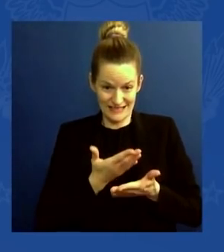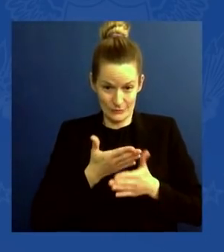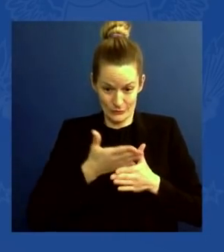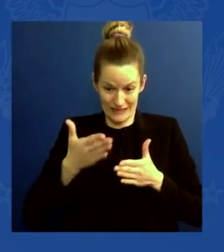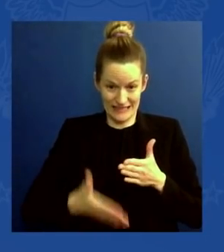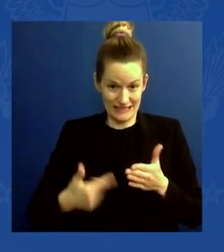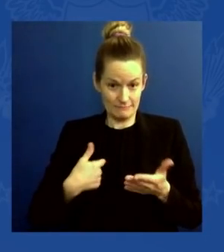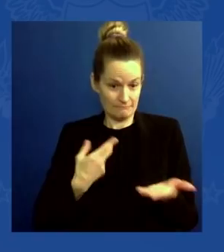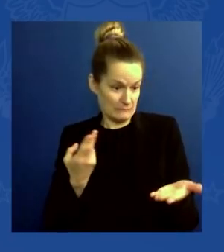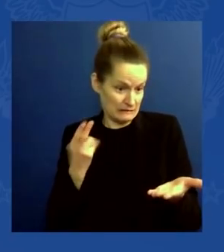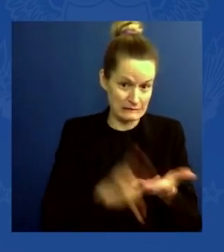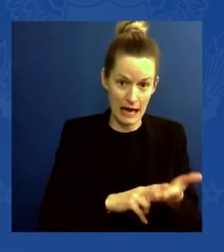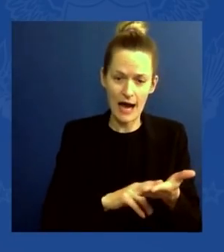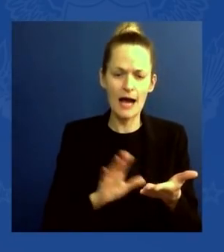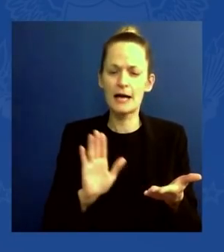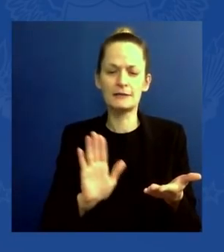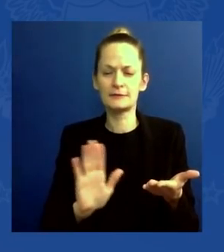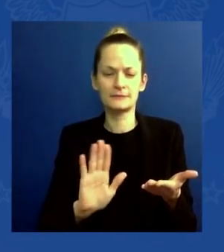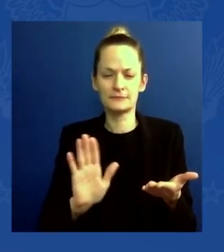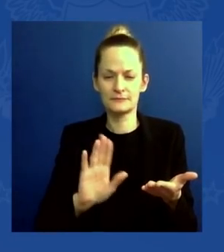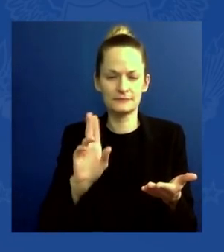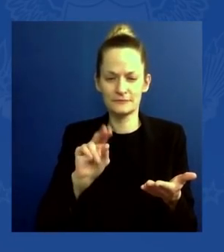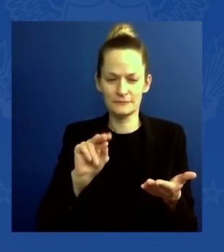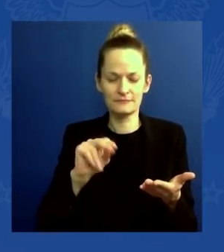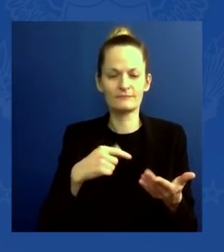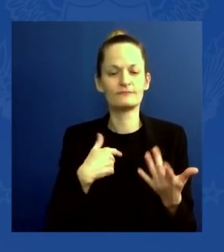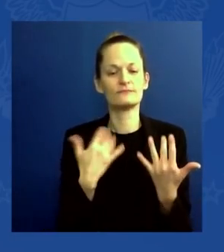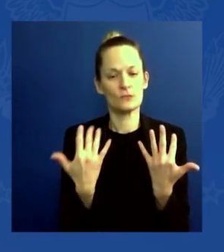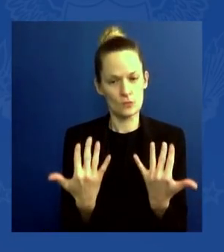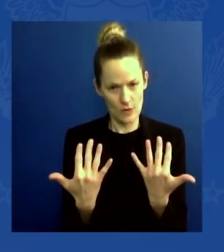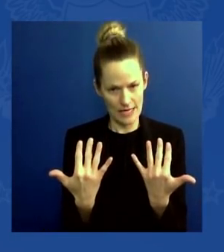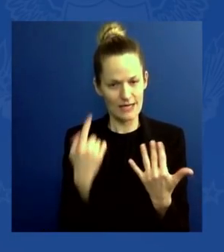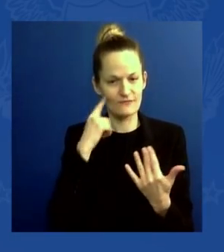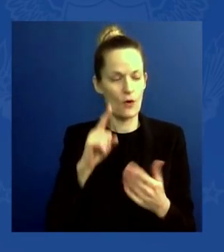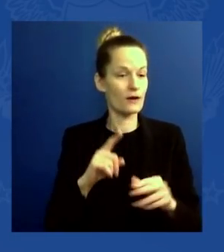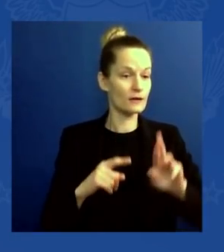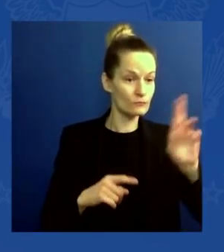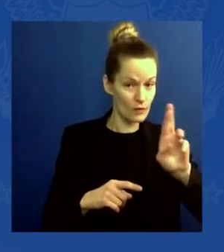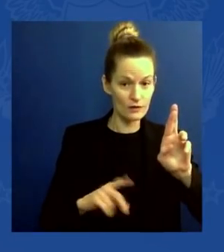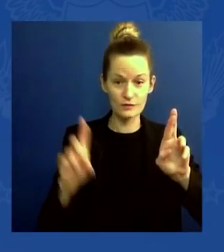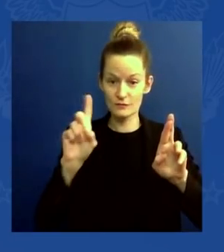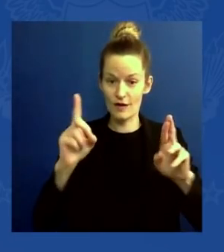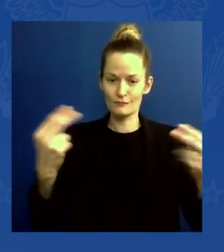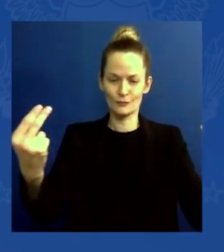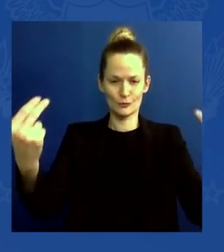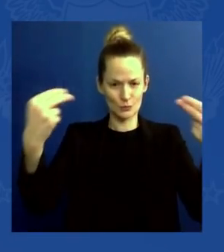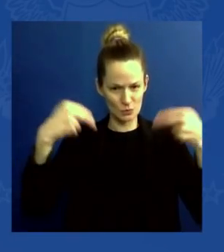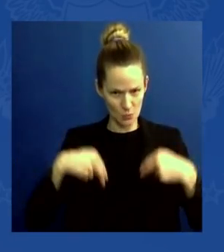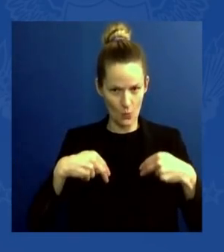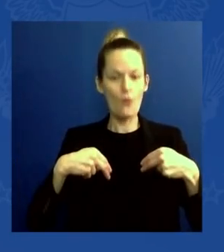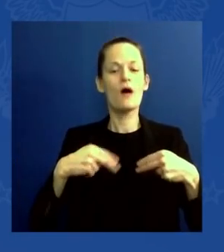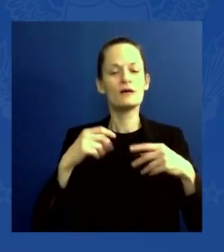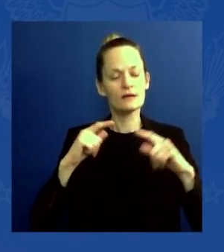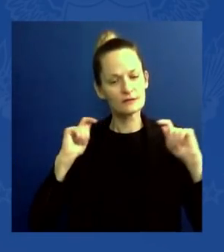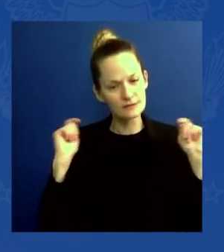But we're looking more forward to having shovels in the ground to begin rebuilding America. And for all of you at home